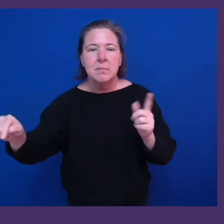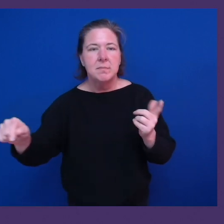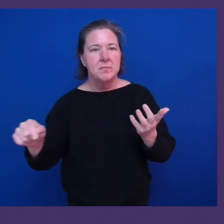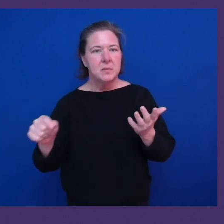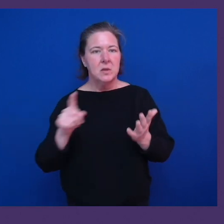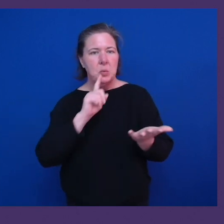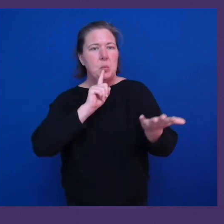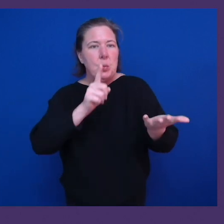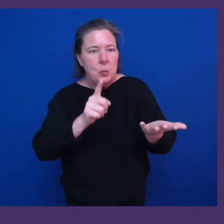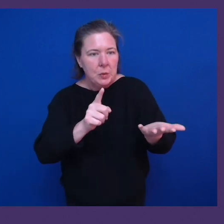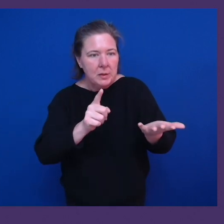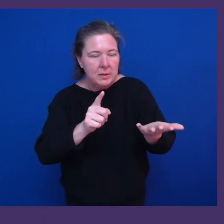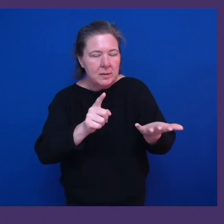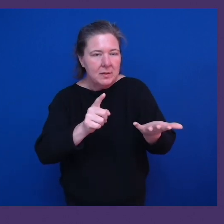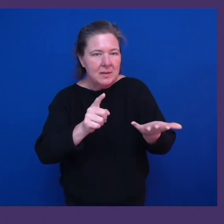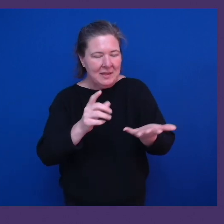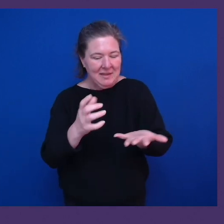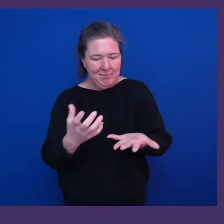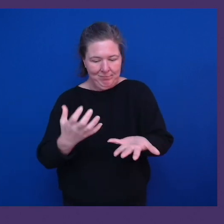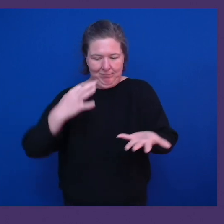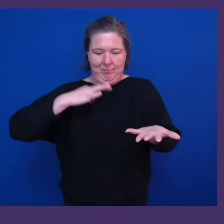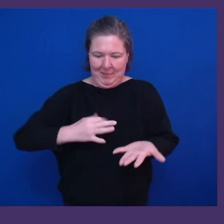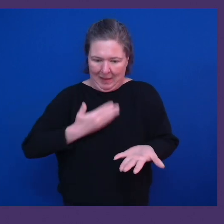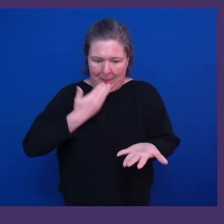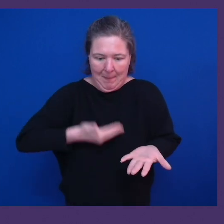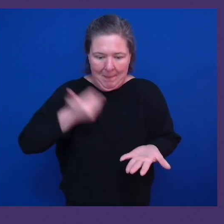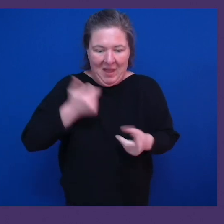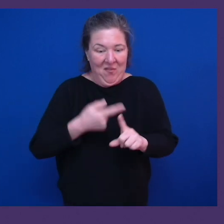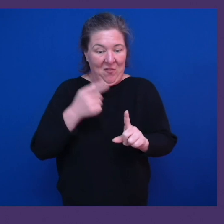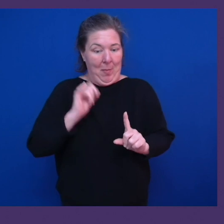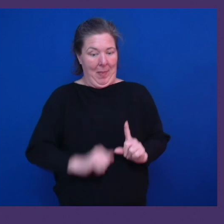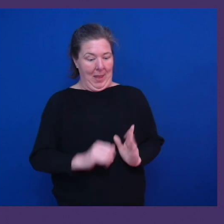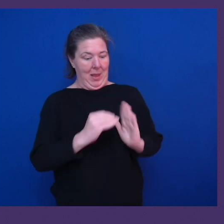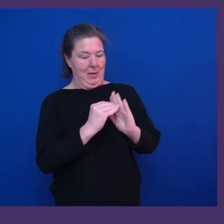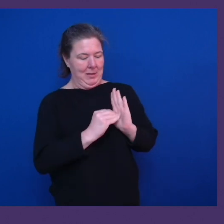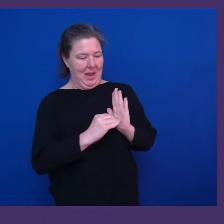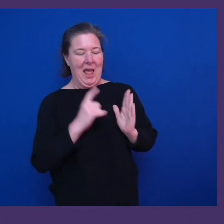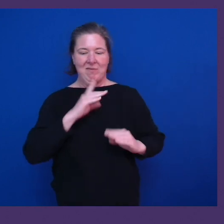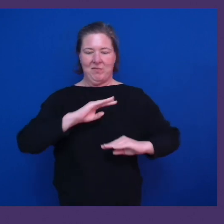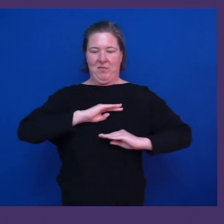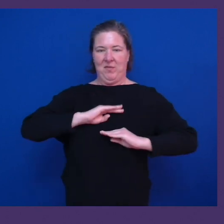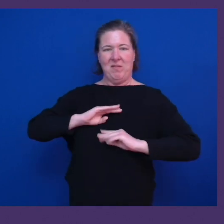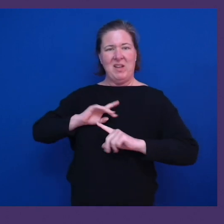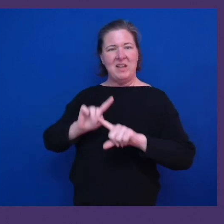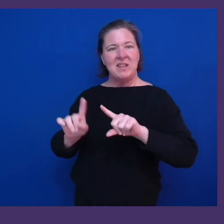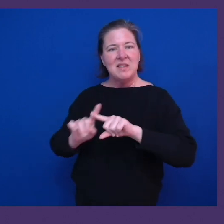out of that source documentation and fulfill different use cases. And so, if you're thinking about, oh, if I'm an employee trying